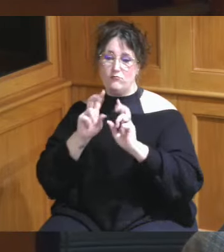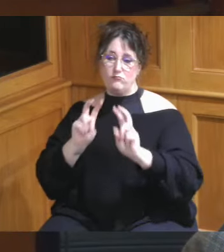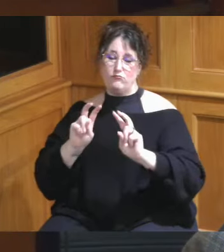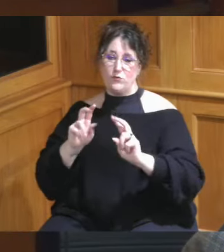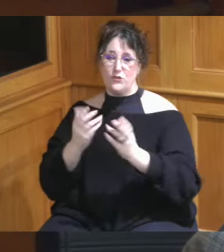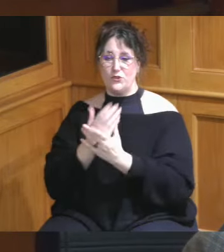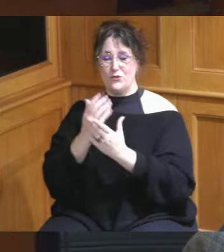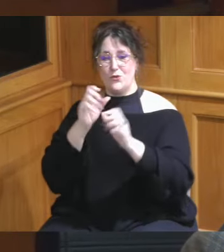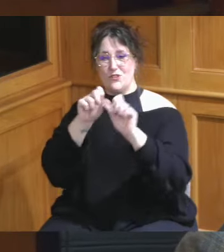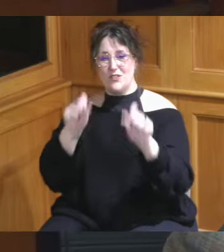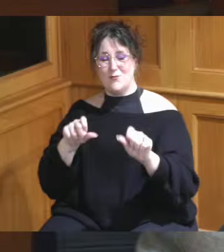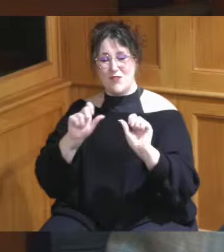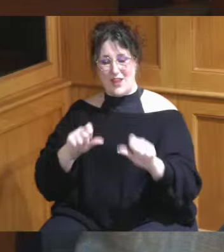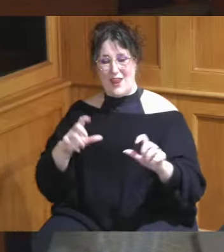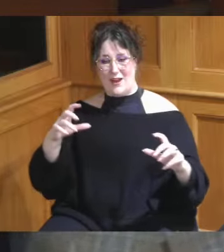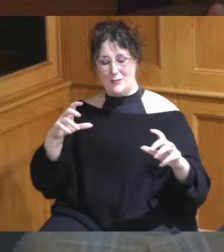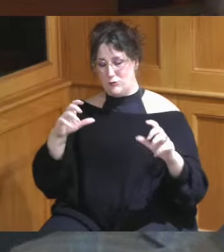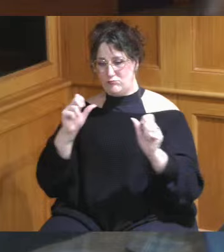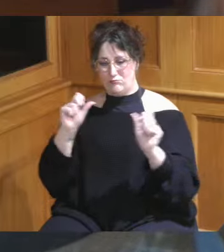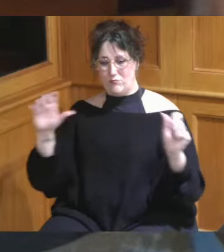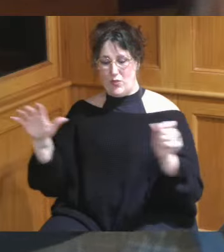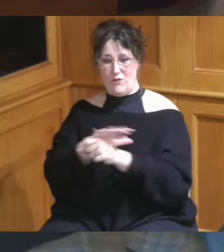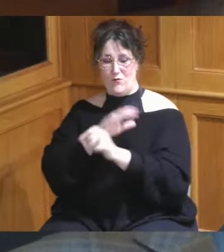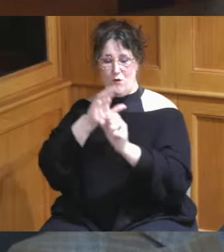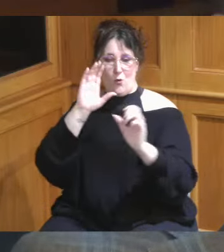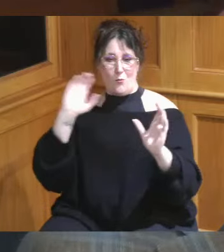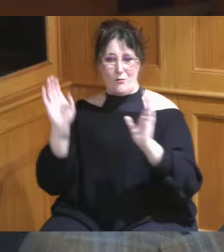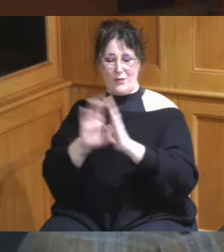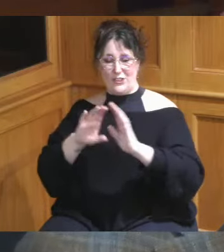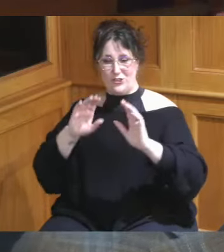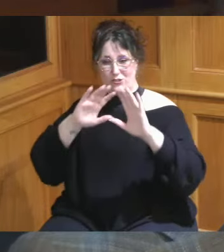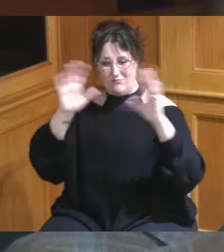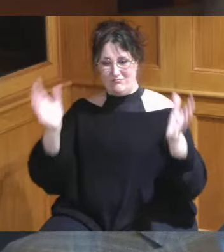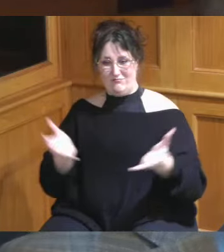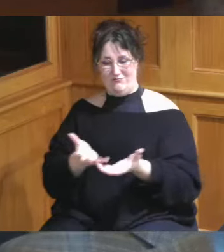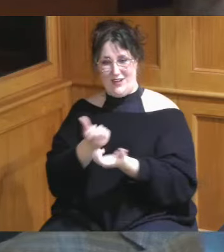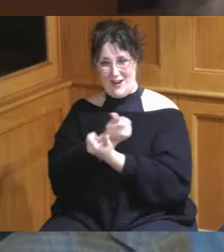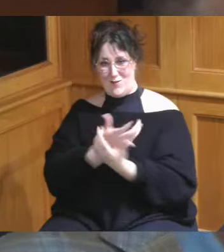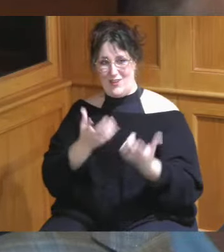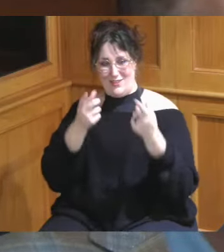system that will be able to capture the real stories, the financial benefits and the cost